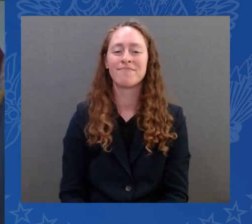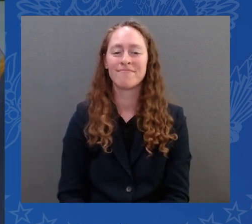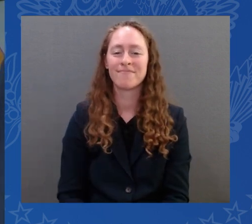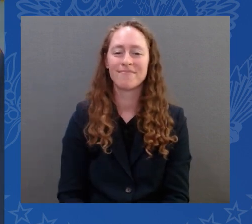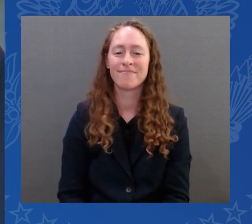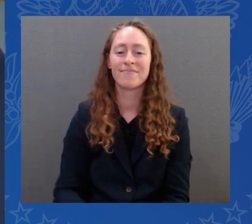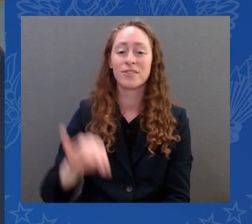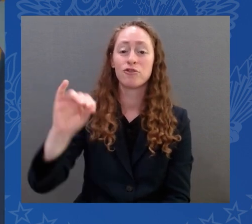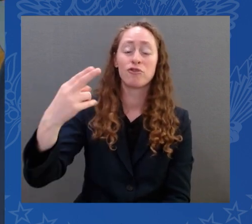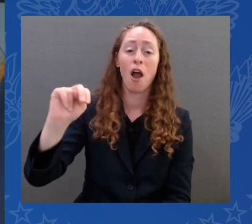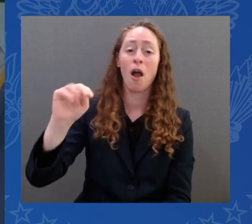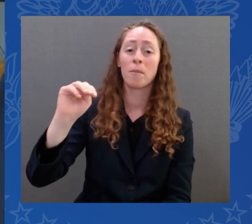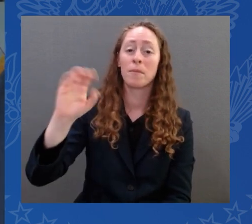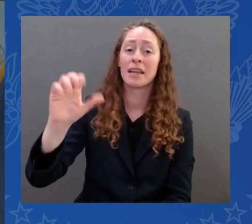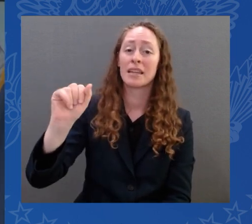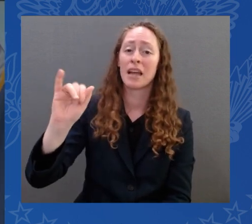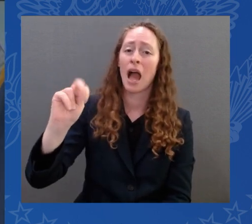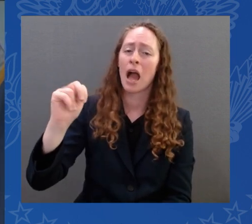you had at the Academy back in 2018.